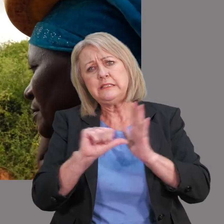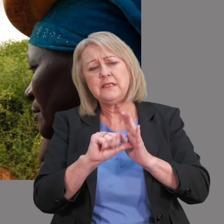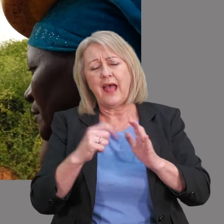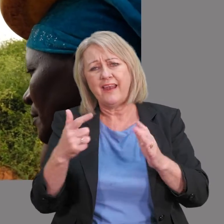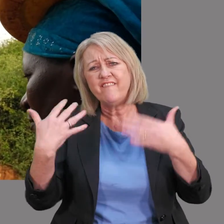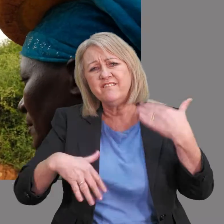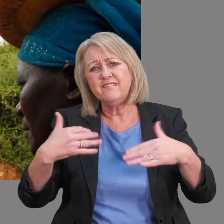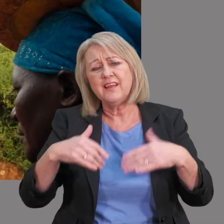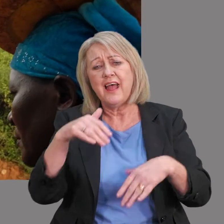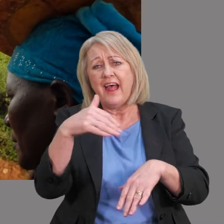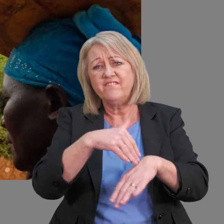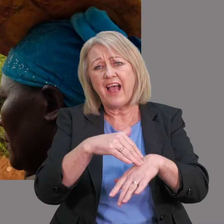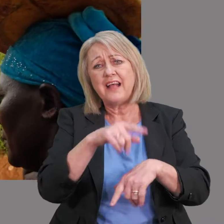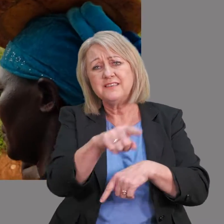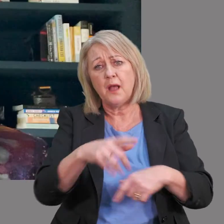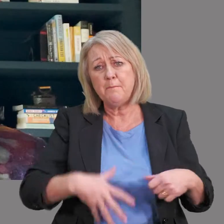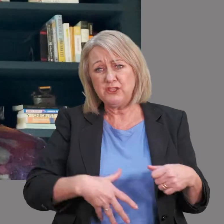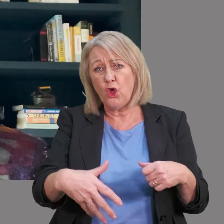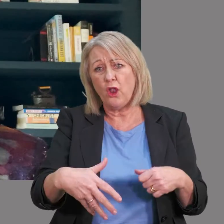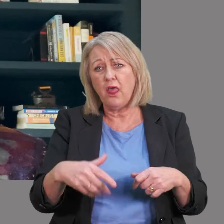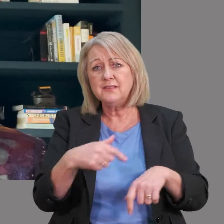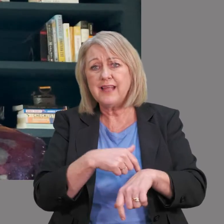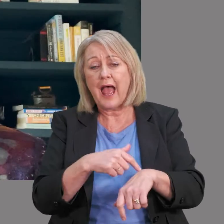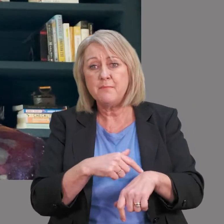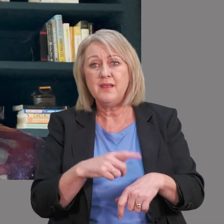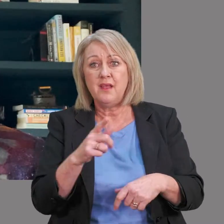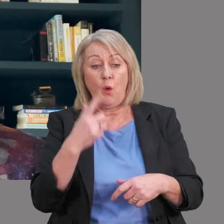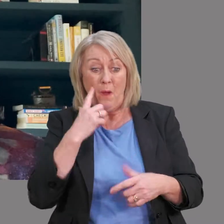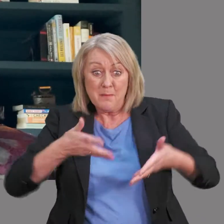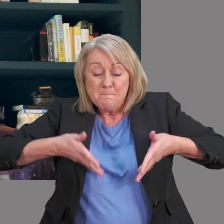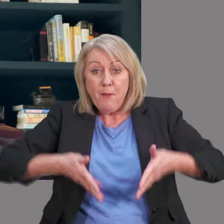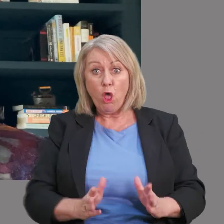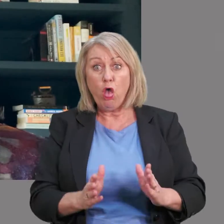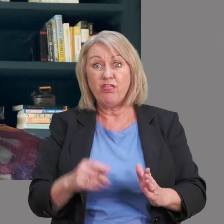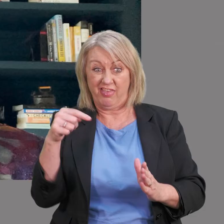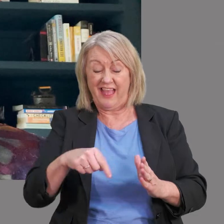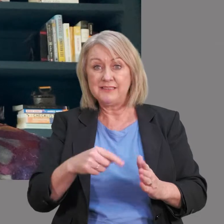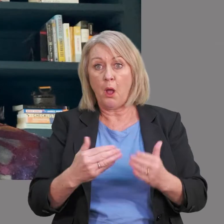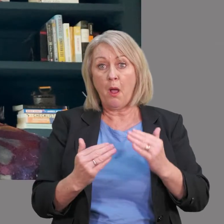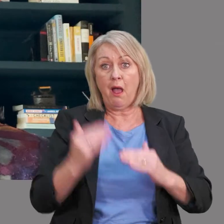to maternal health services, particularly around the time of birth when the risk of mortality and